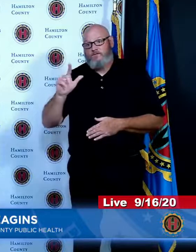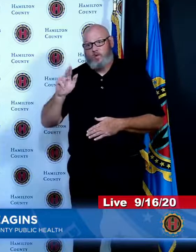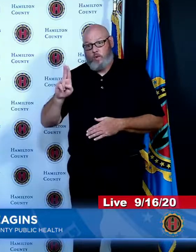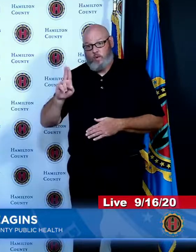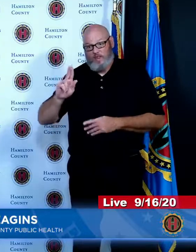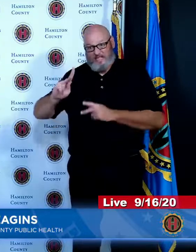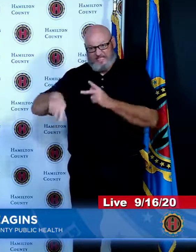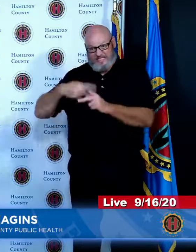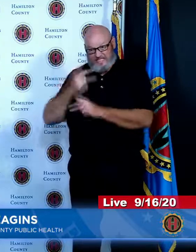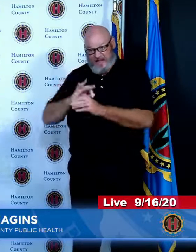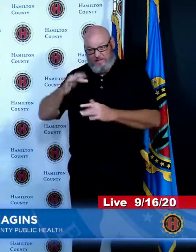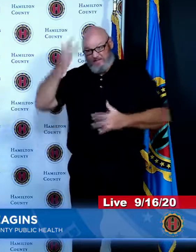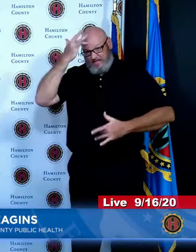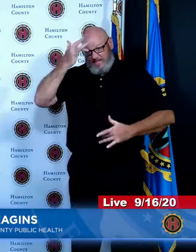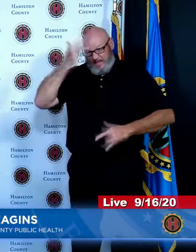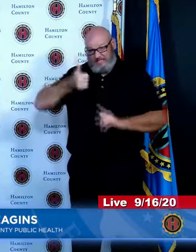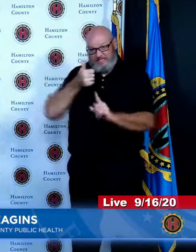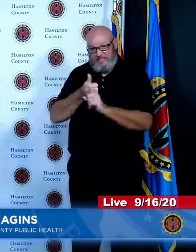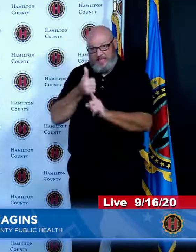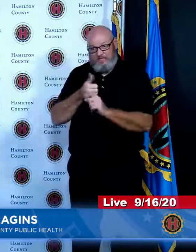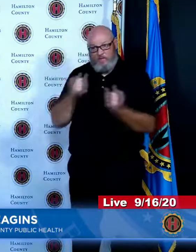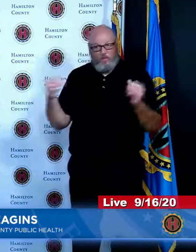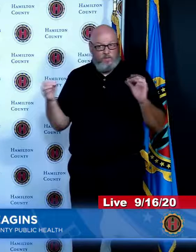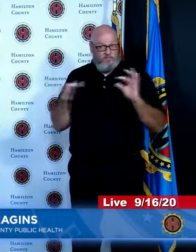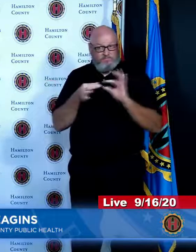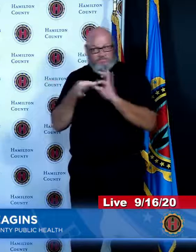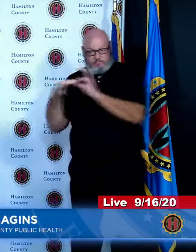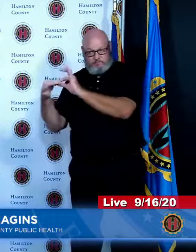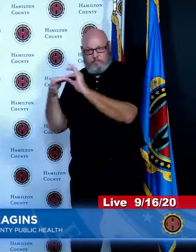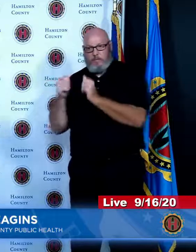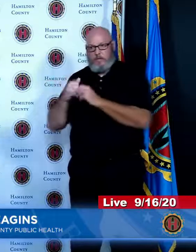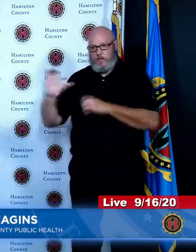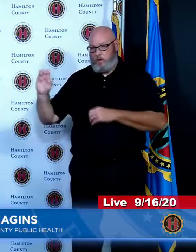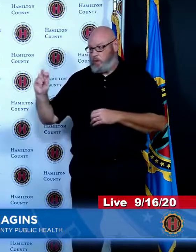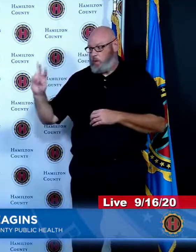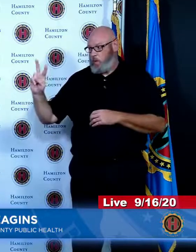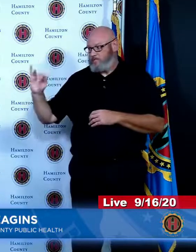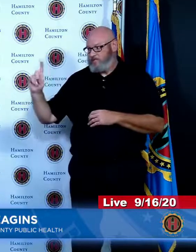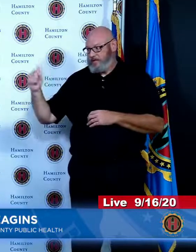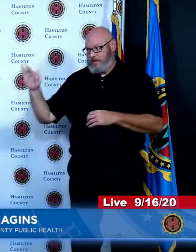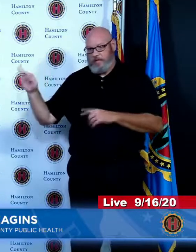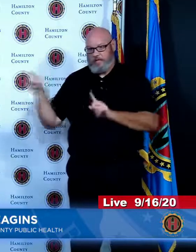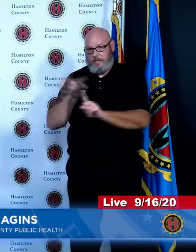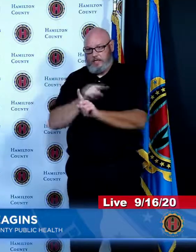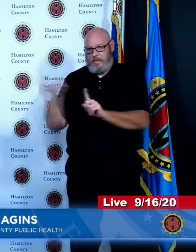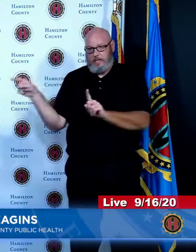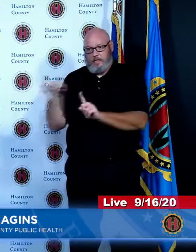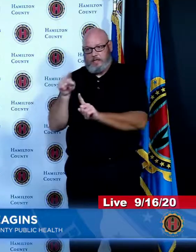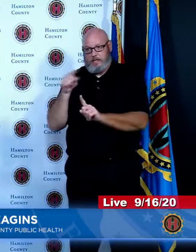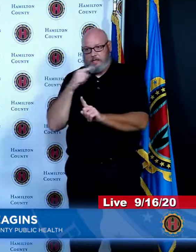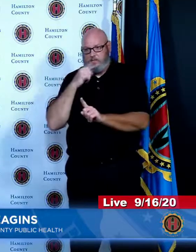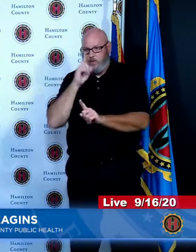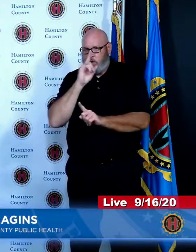influenza-like illness with fever and shakes and chills and in muscle aches can very much resemble